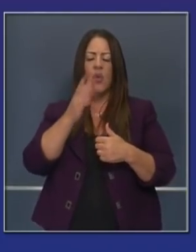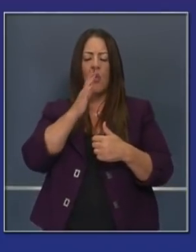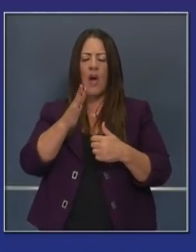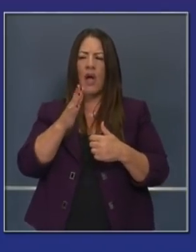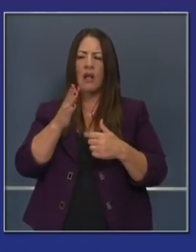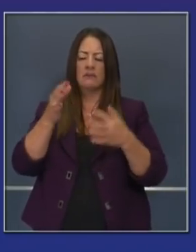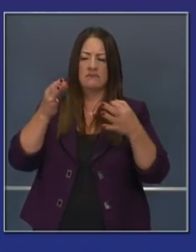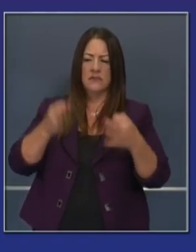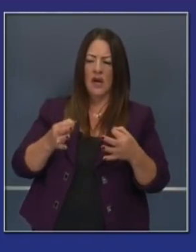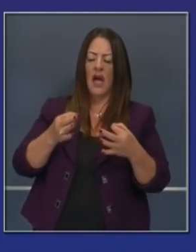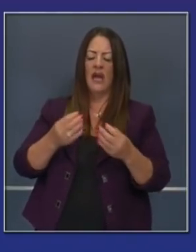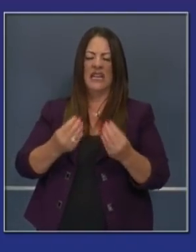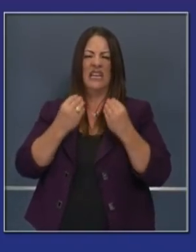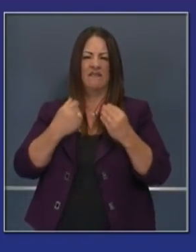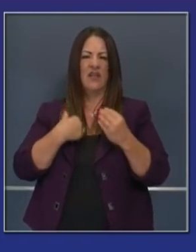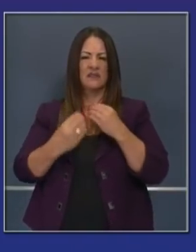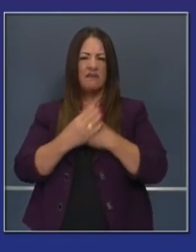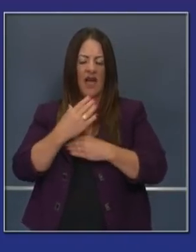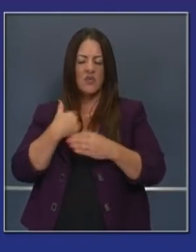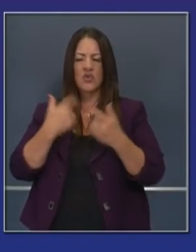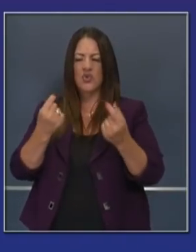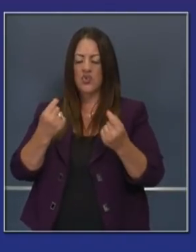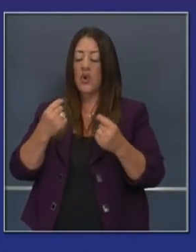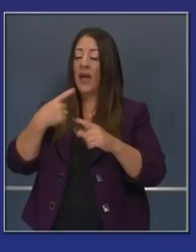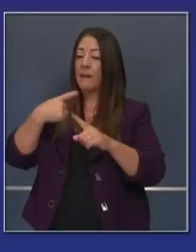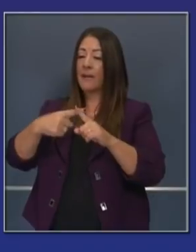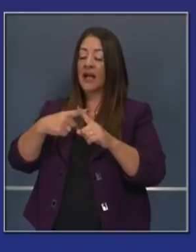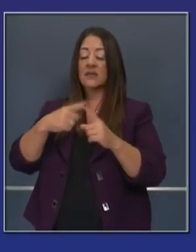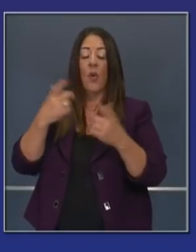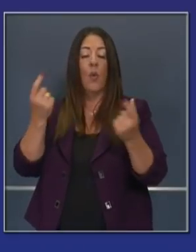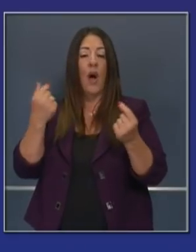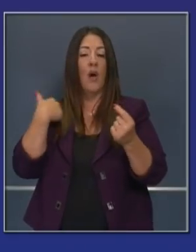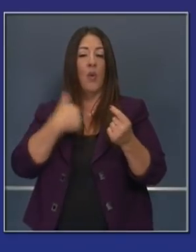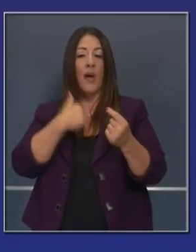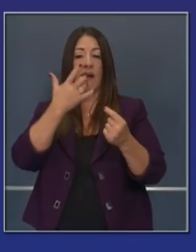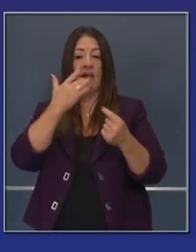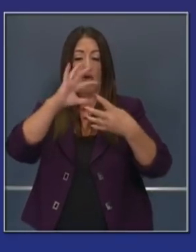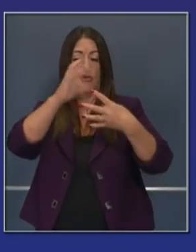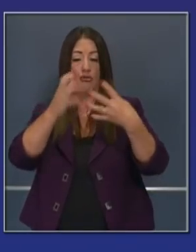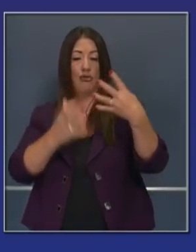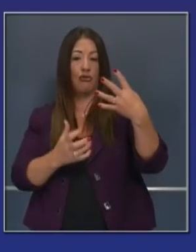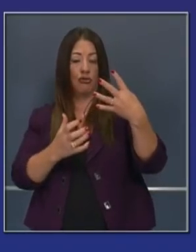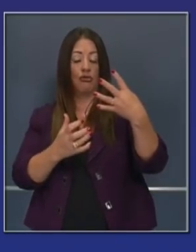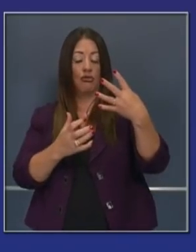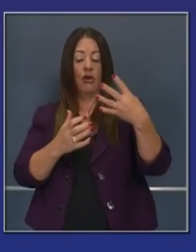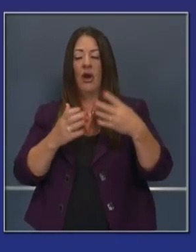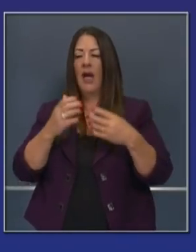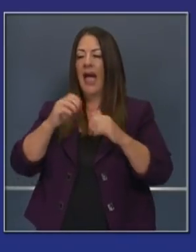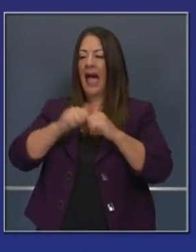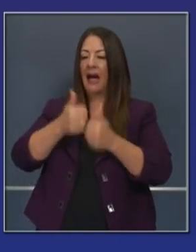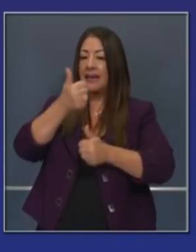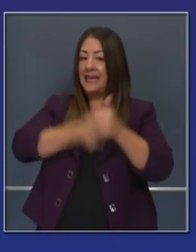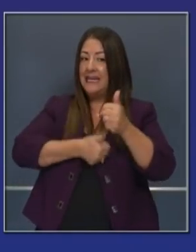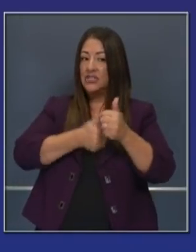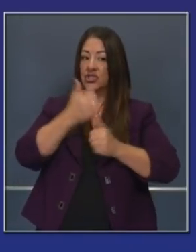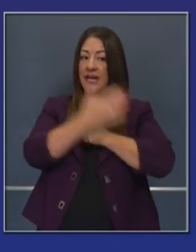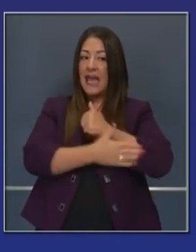CONTRAST TO THE SAFETY GROUP AS HE UPDATES YOU ON THE MOVEMENT BETWEEN TI, RS. NOW OUR 8th WEEK SINCE WE PUT